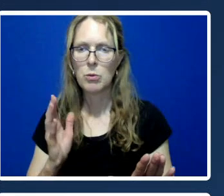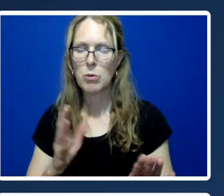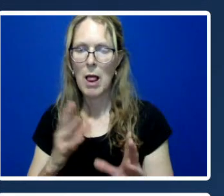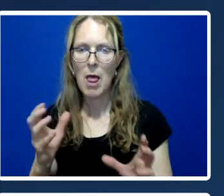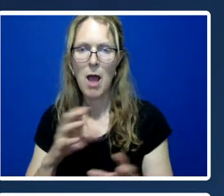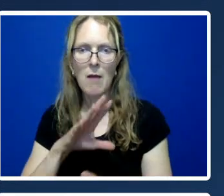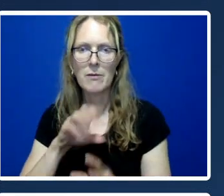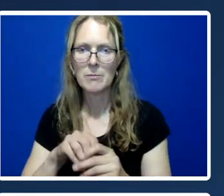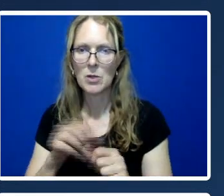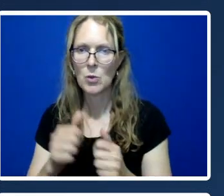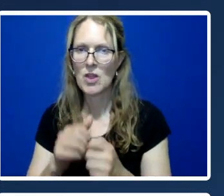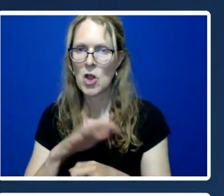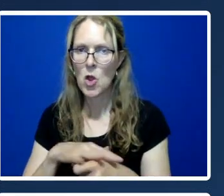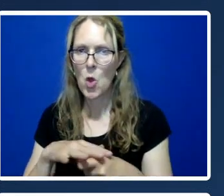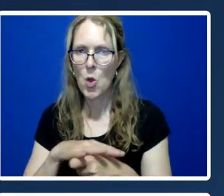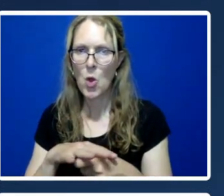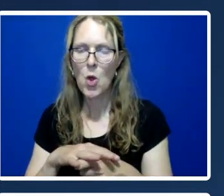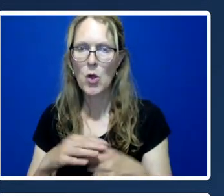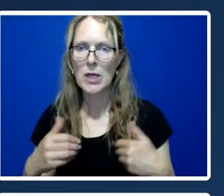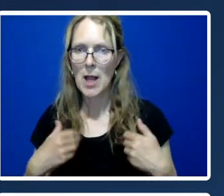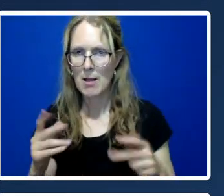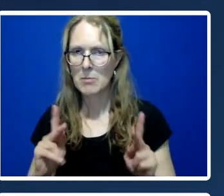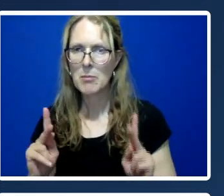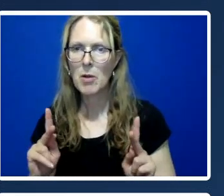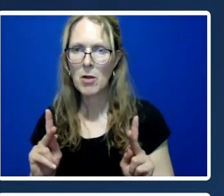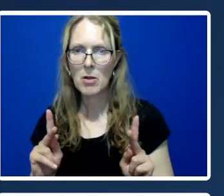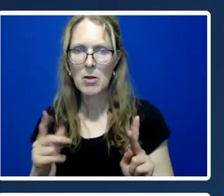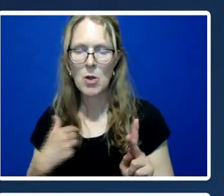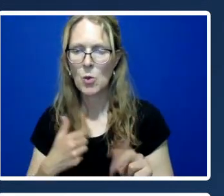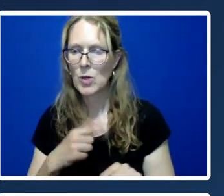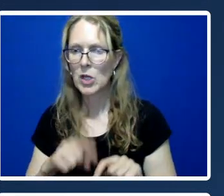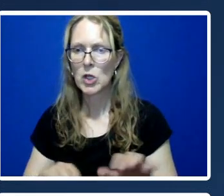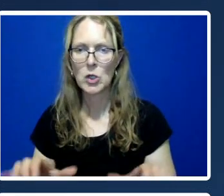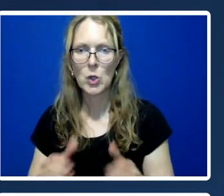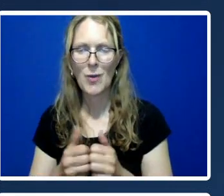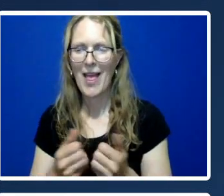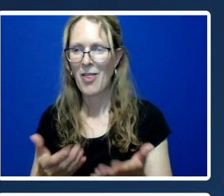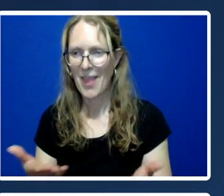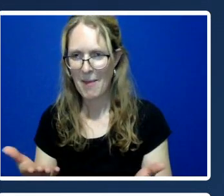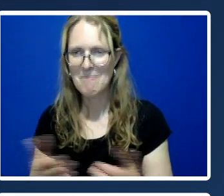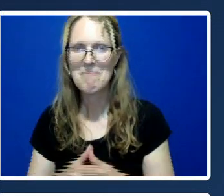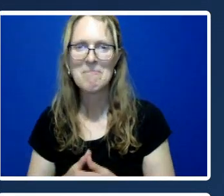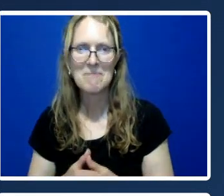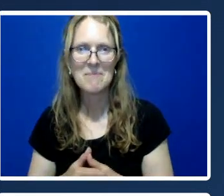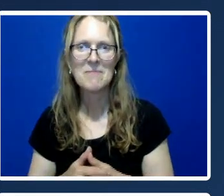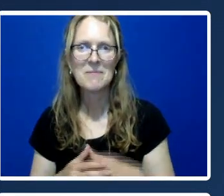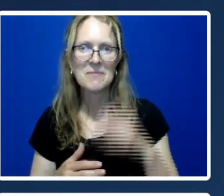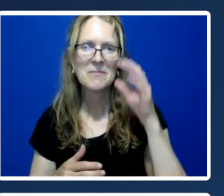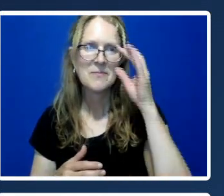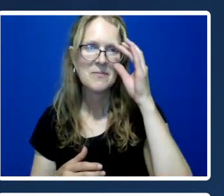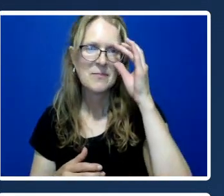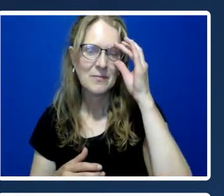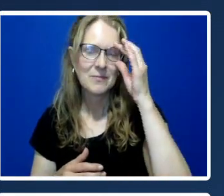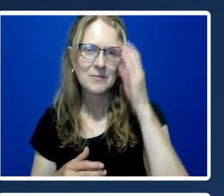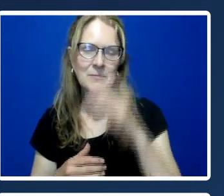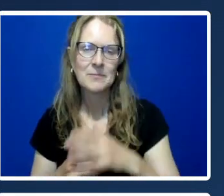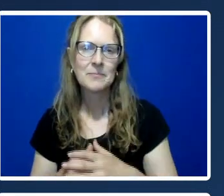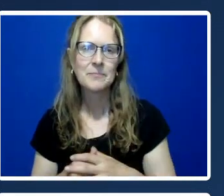know young people, and we couldn't do it without them. Next slide, please.